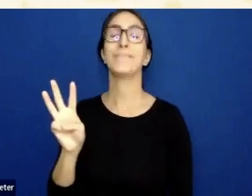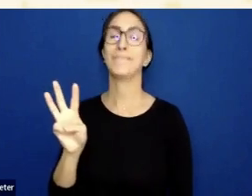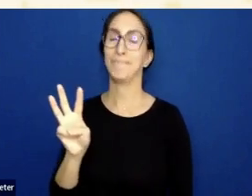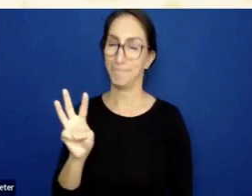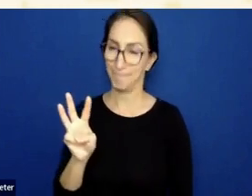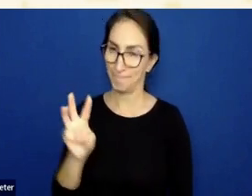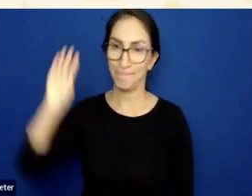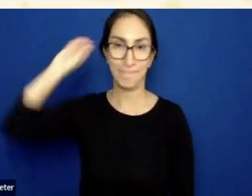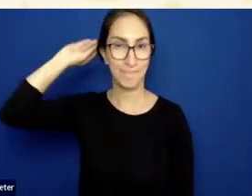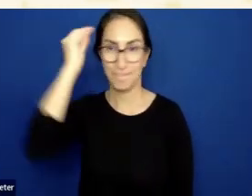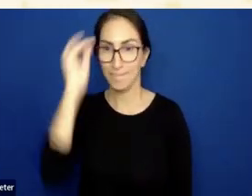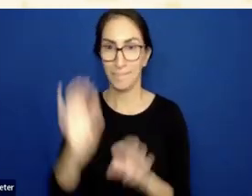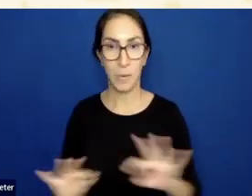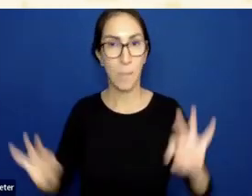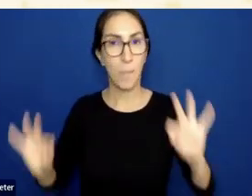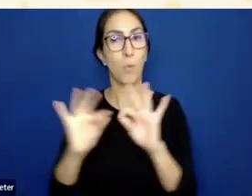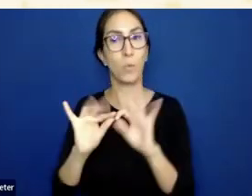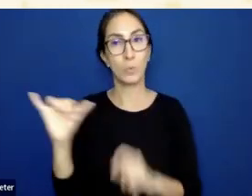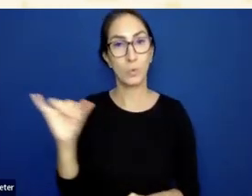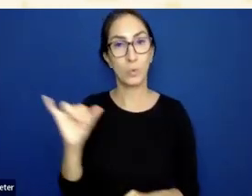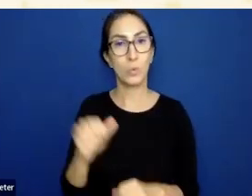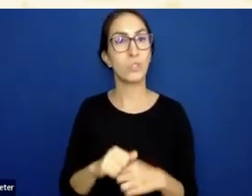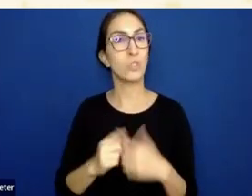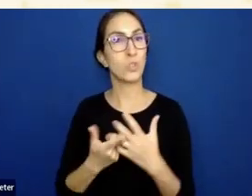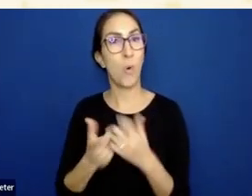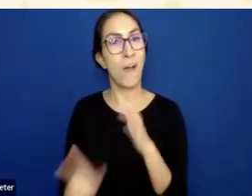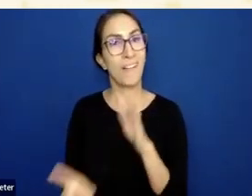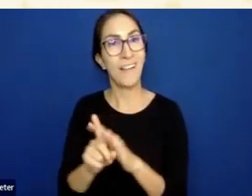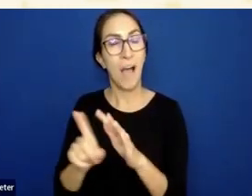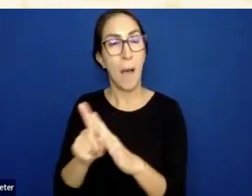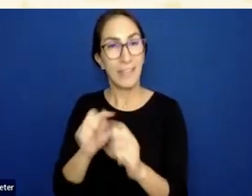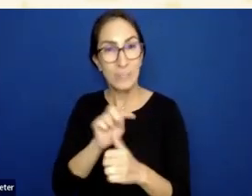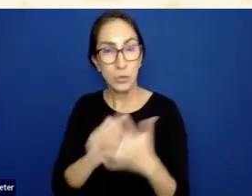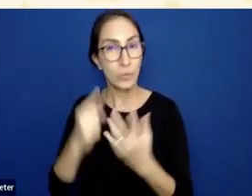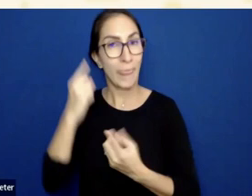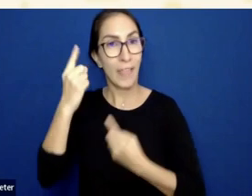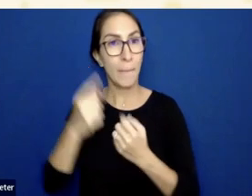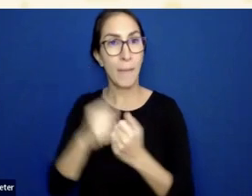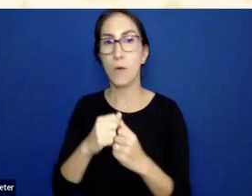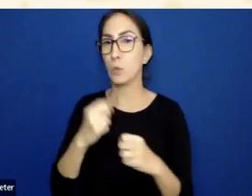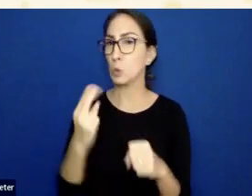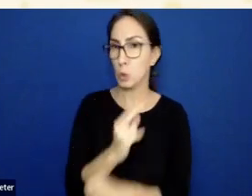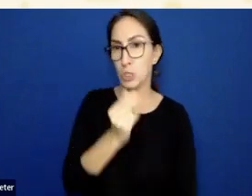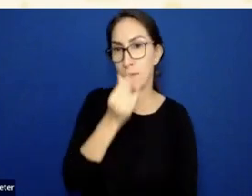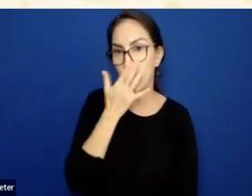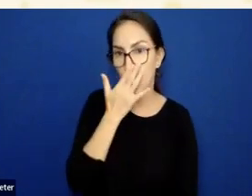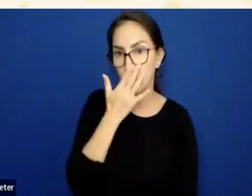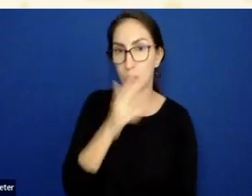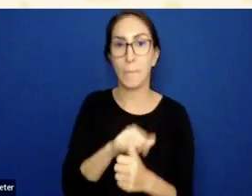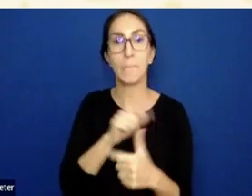So it's the use of colors and also the way that the users navigate or interacts with the pages.